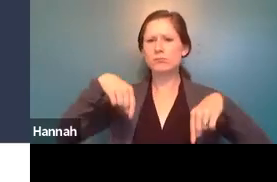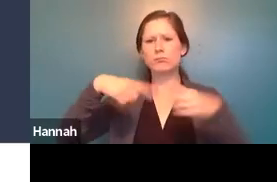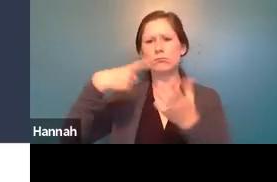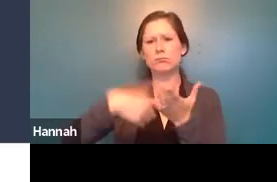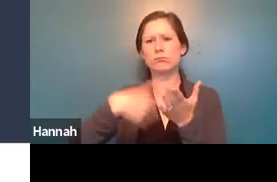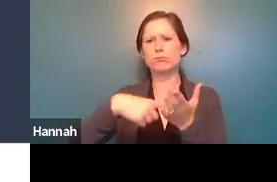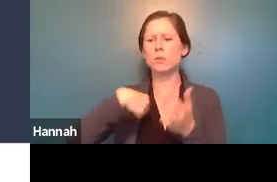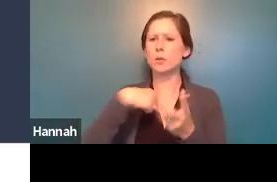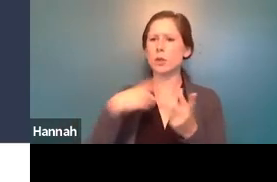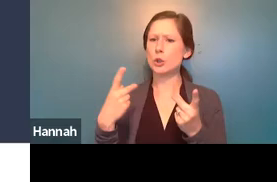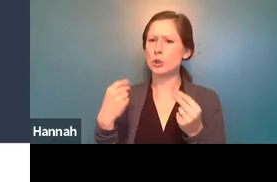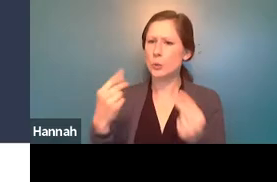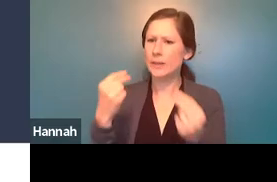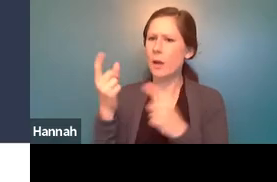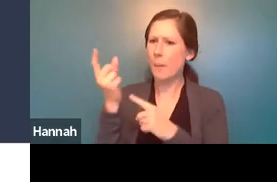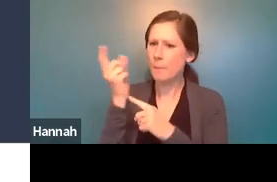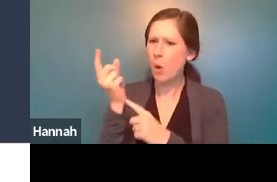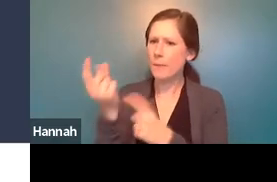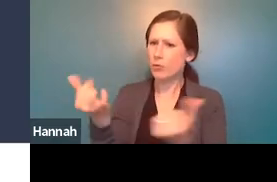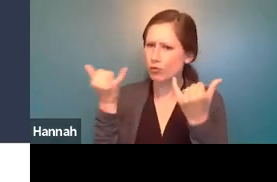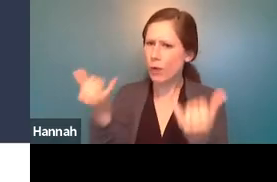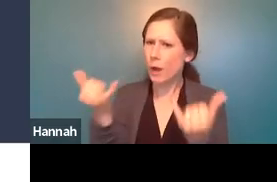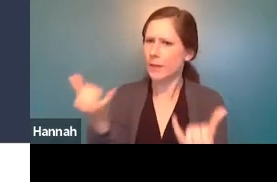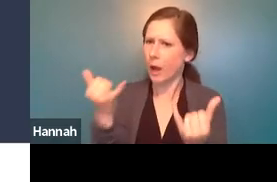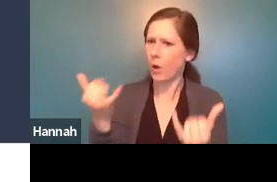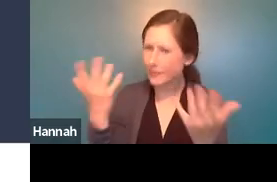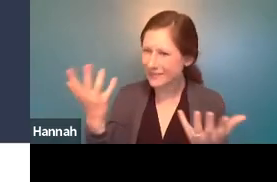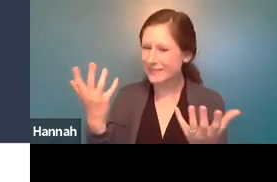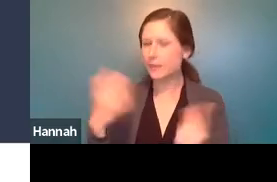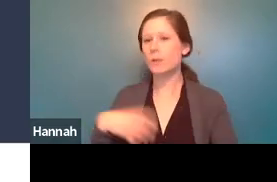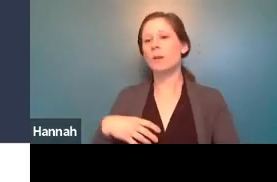doing in the moment. I think that there's such a desire to